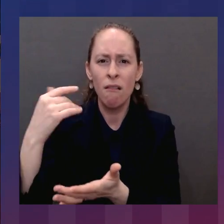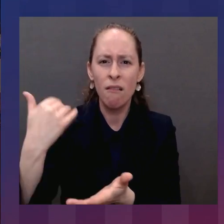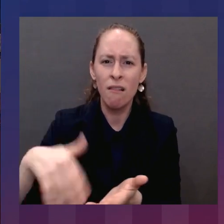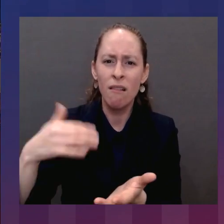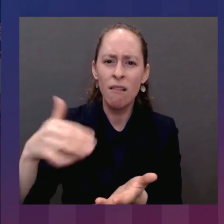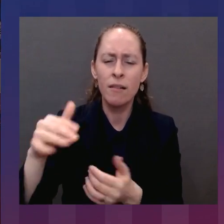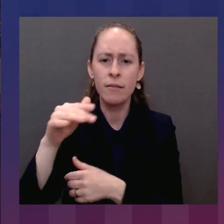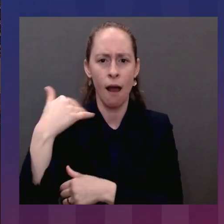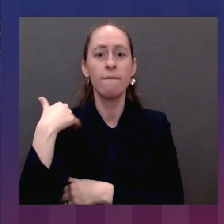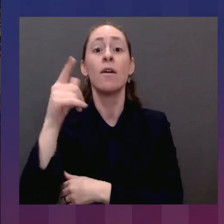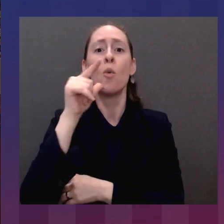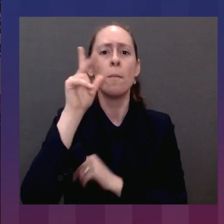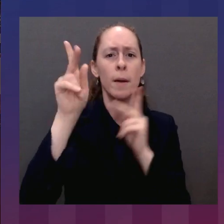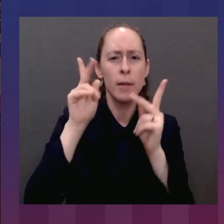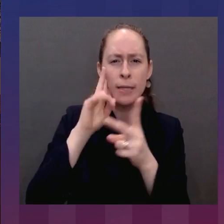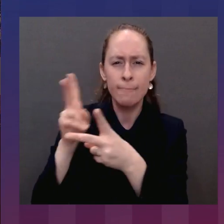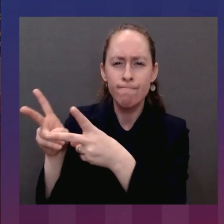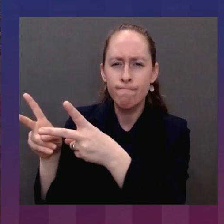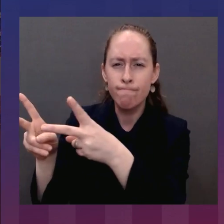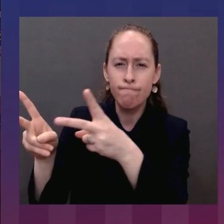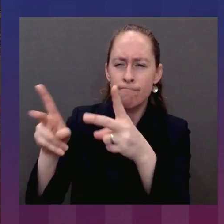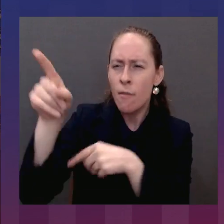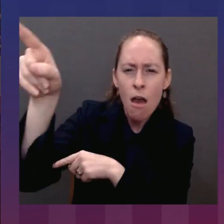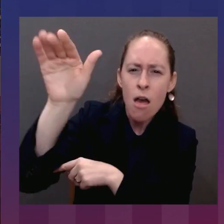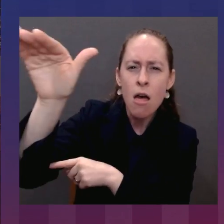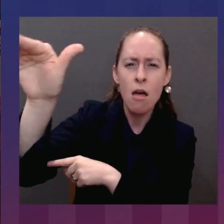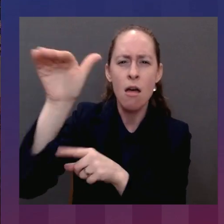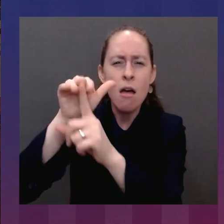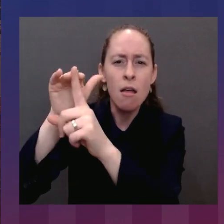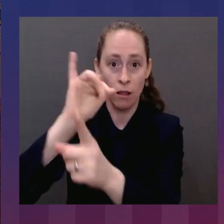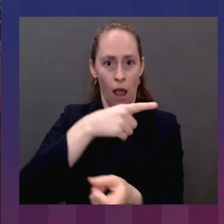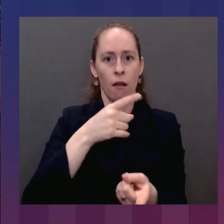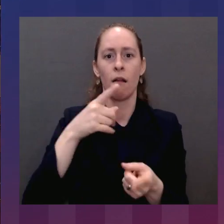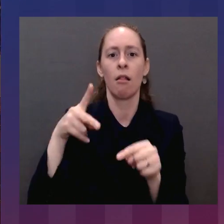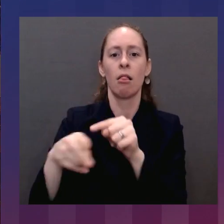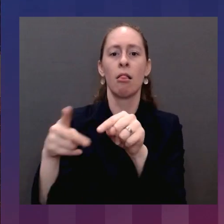should be able to see every day how much money was being spent, was it going to the right place?